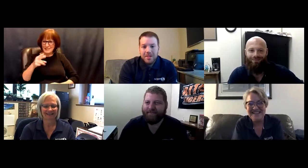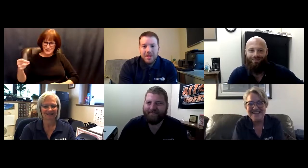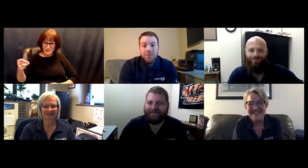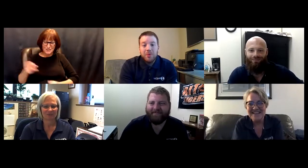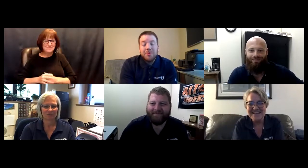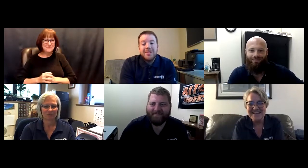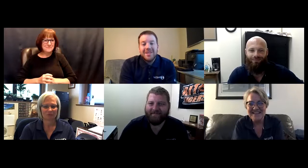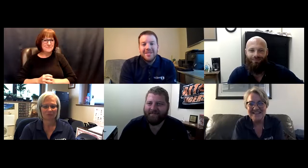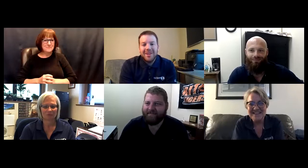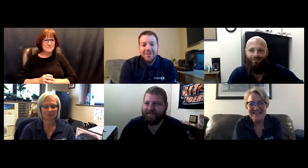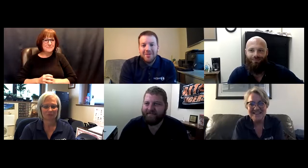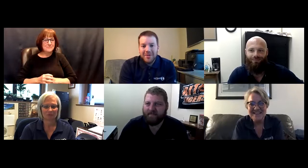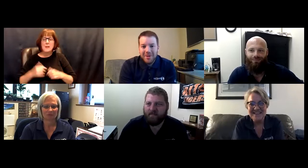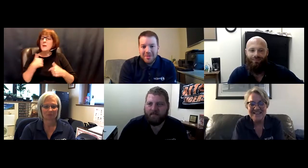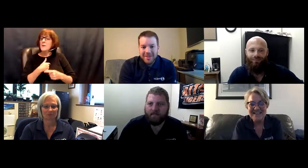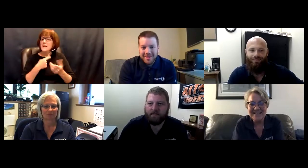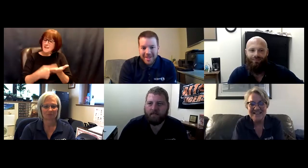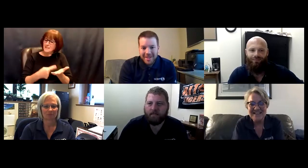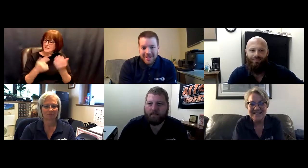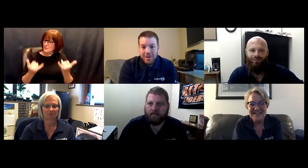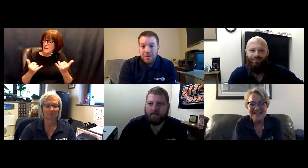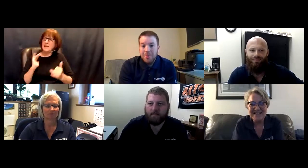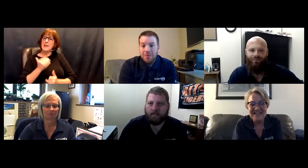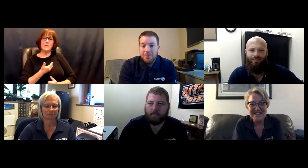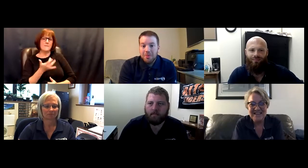This time we will be discussing our favorite event today.